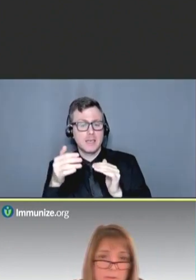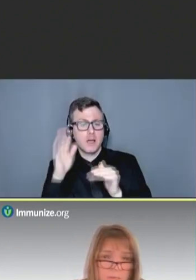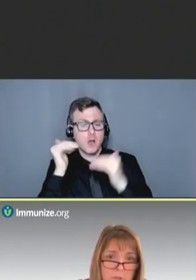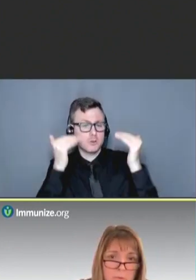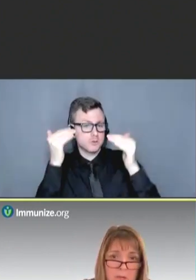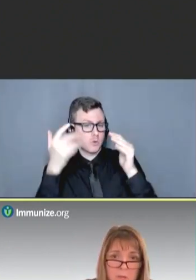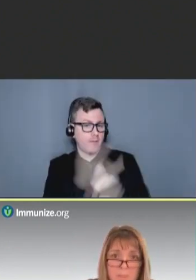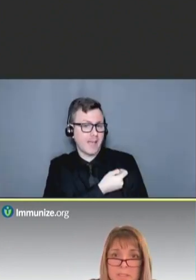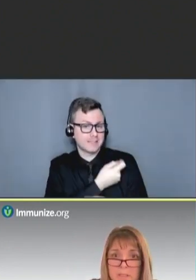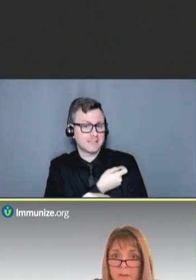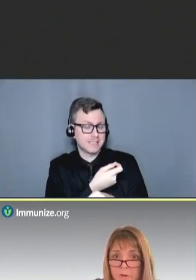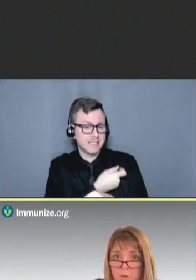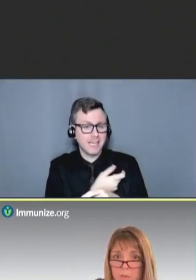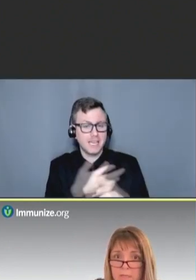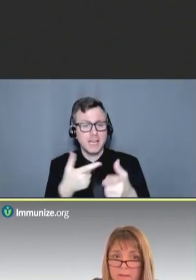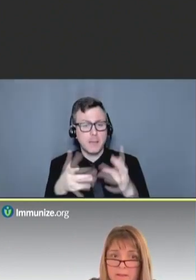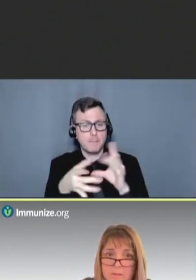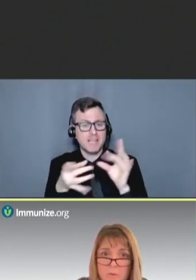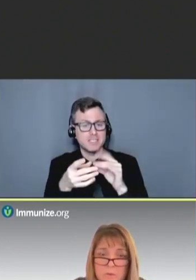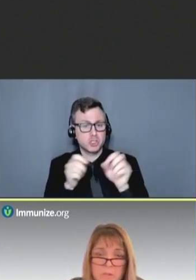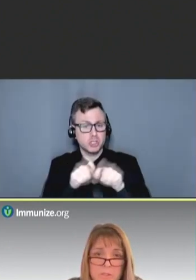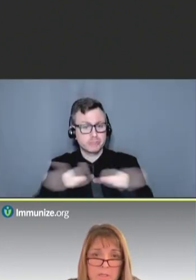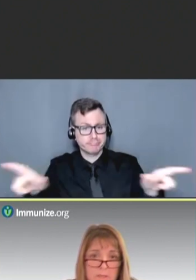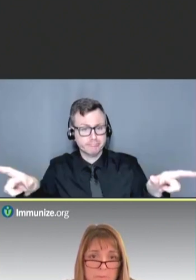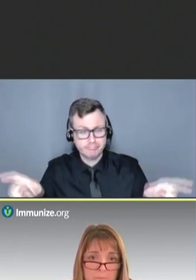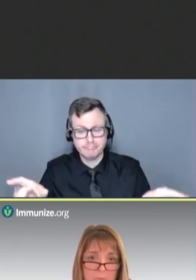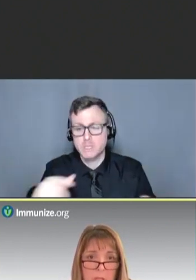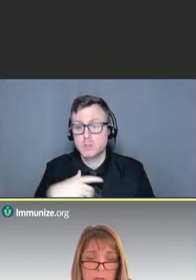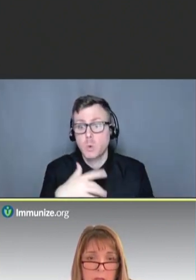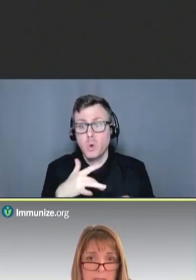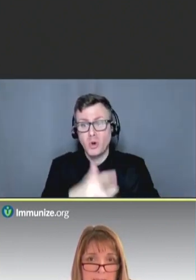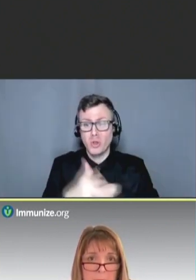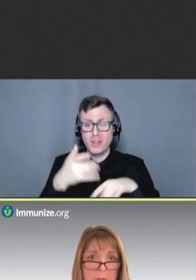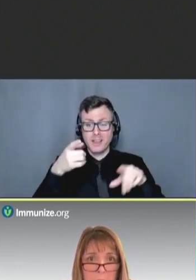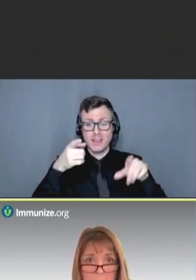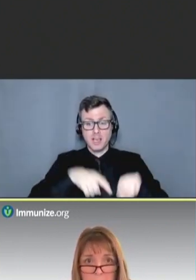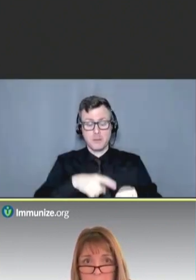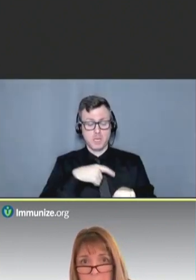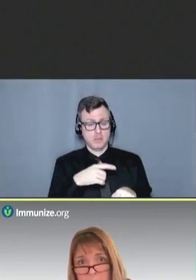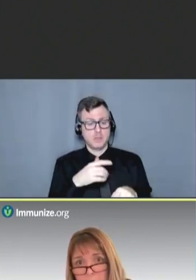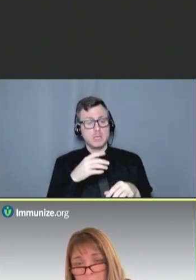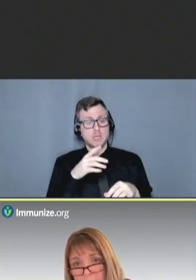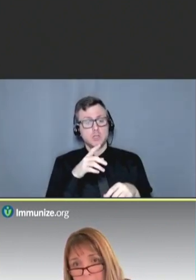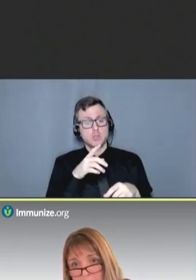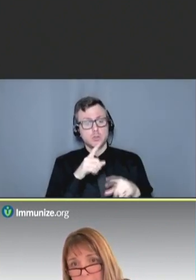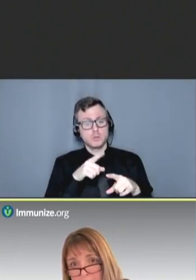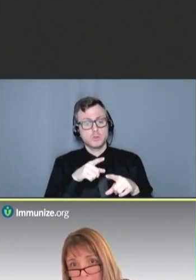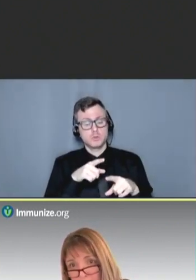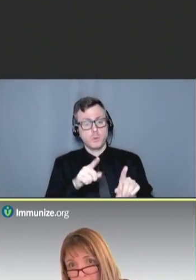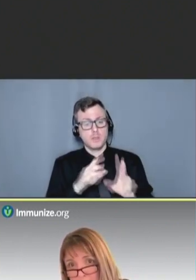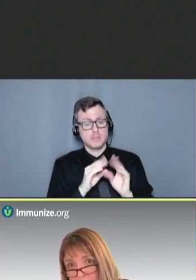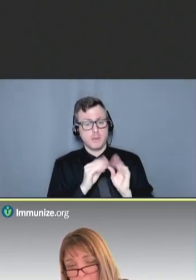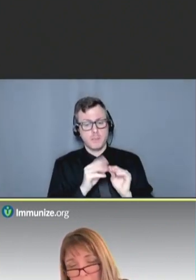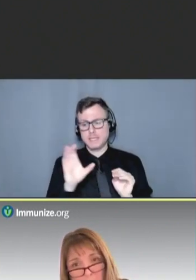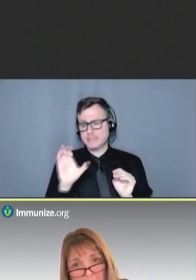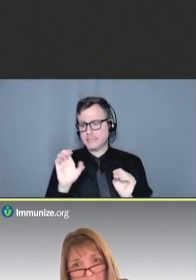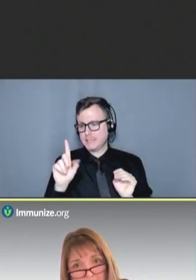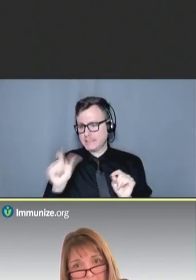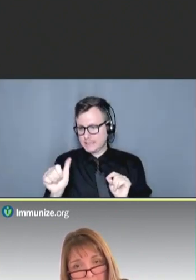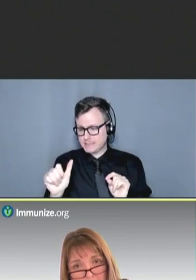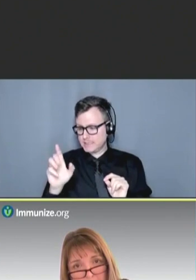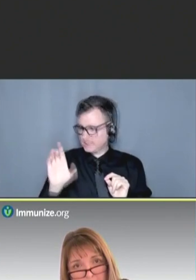And so, relatively early in the adult summit work, CDC and others are working through this